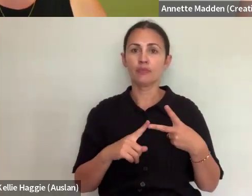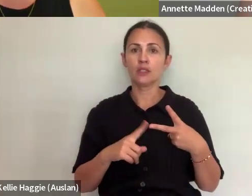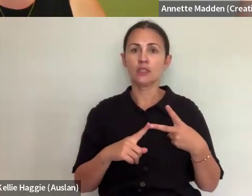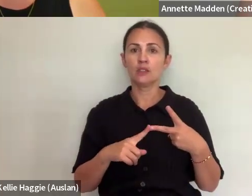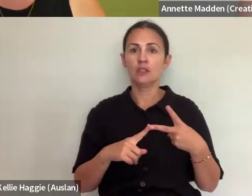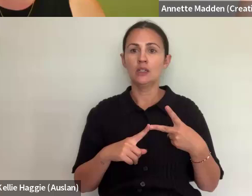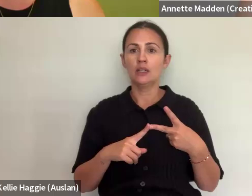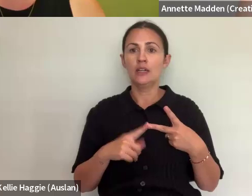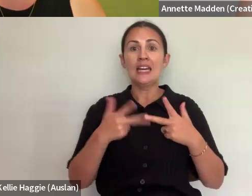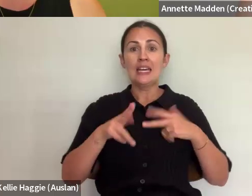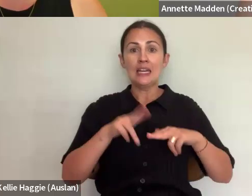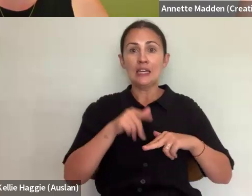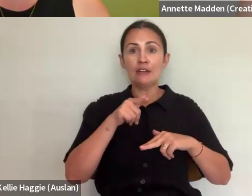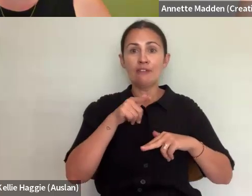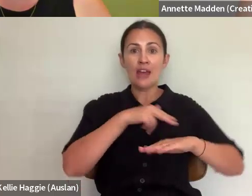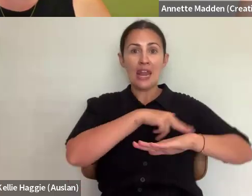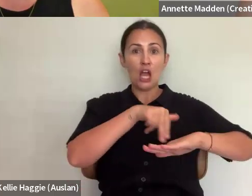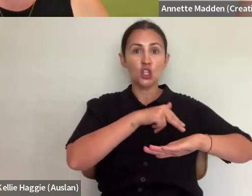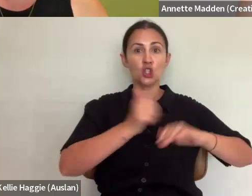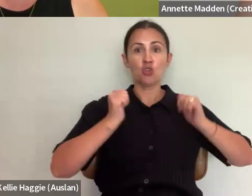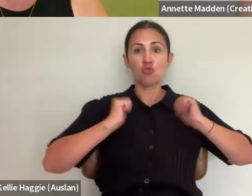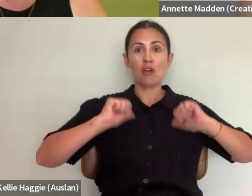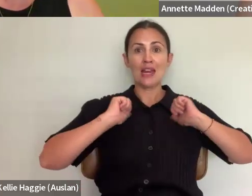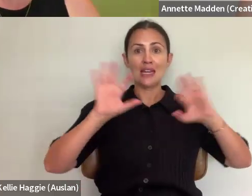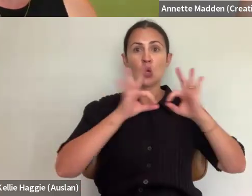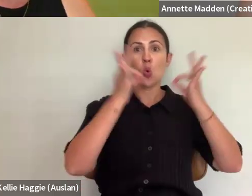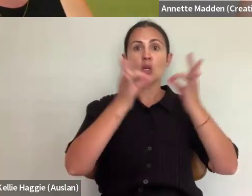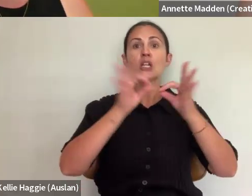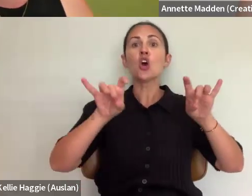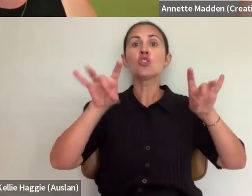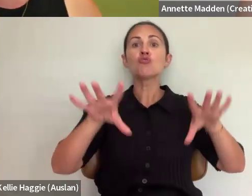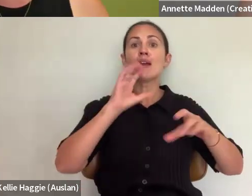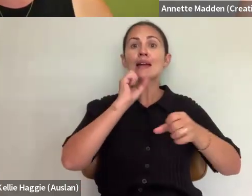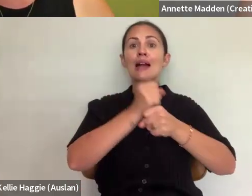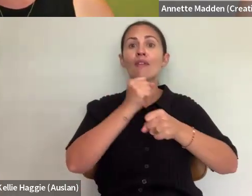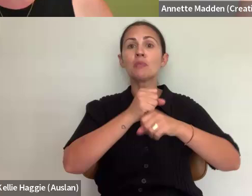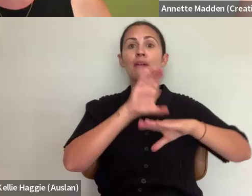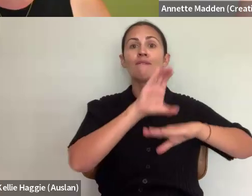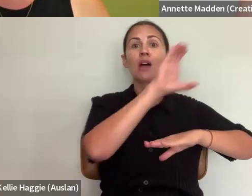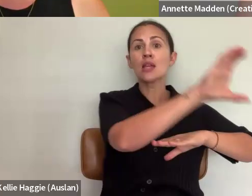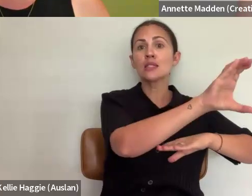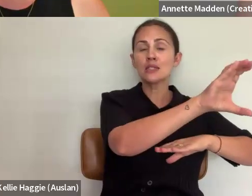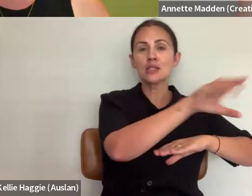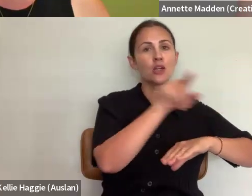so organisations who are in receipt of